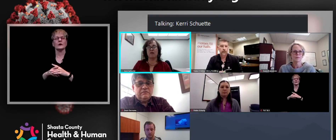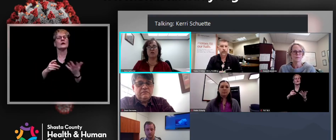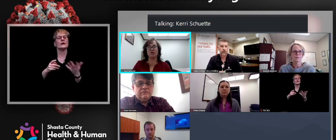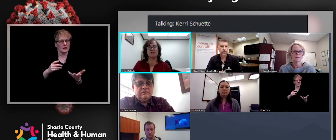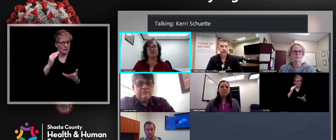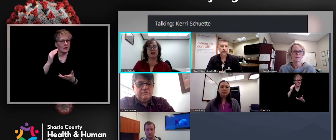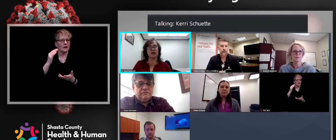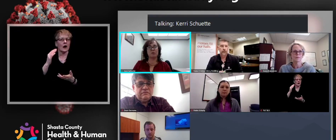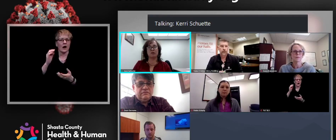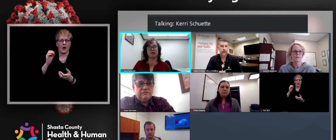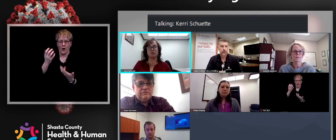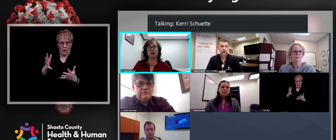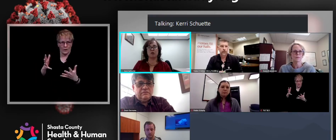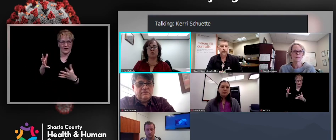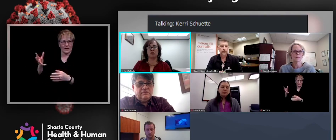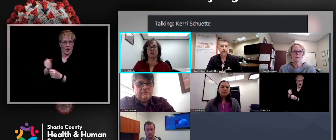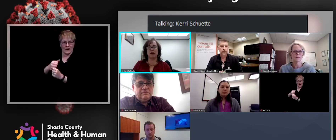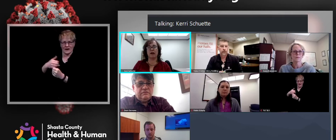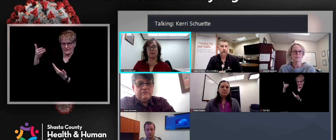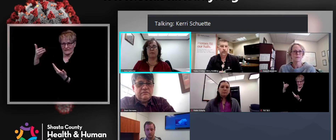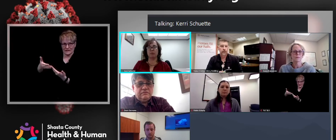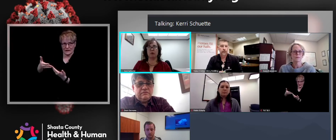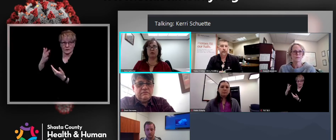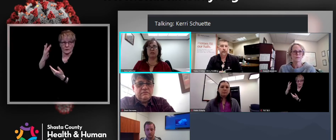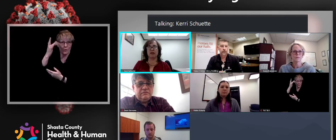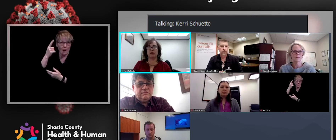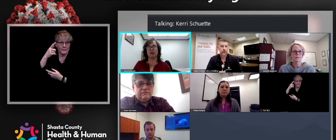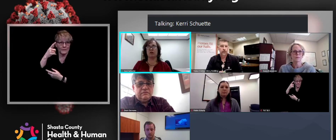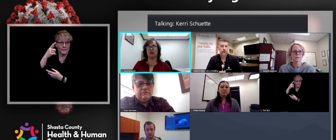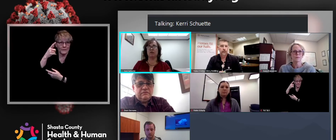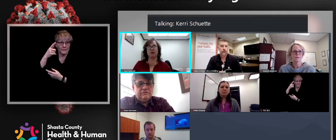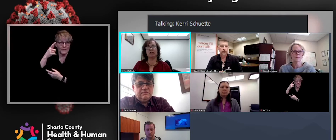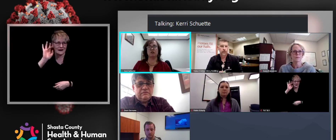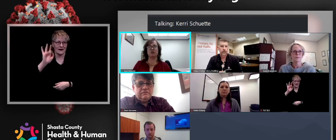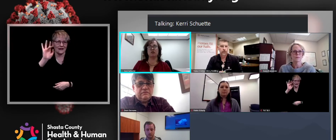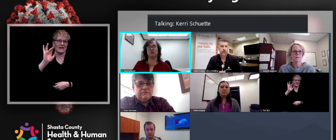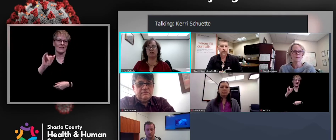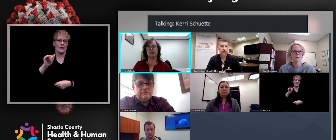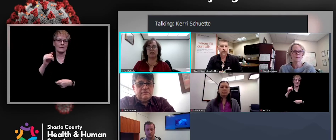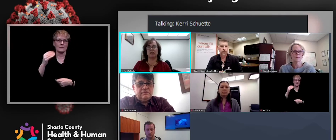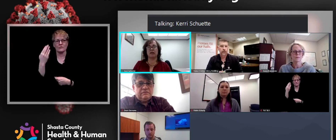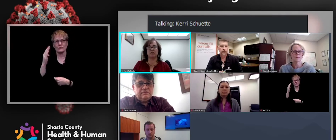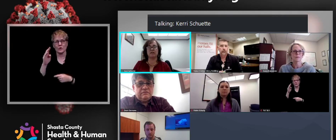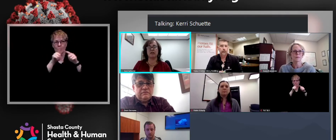we're still not at a place where we're posting, everybody come to this clinic at this time,